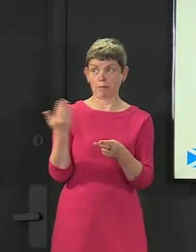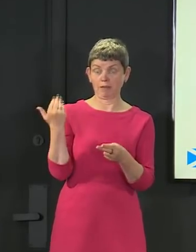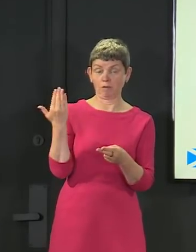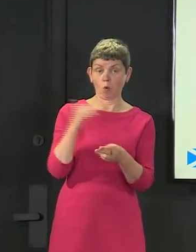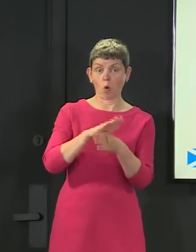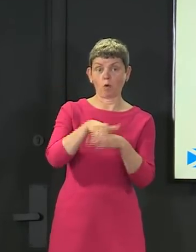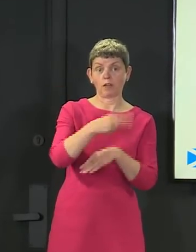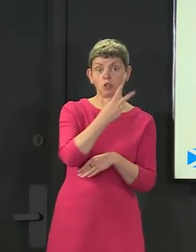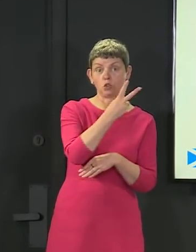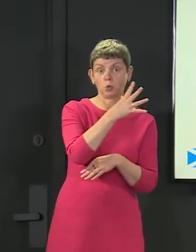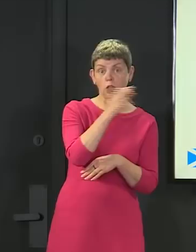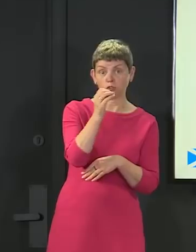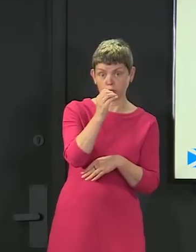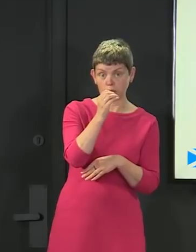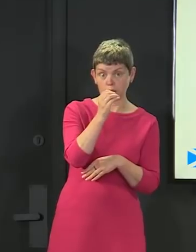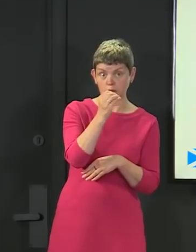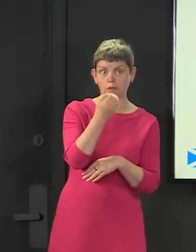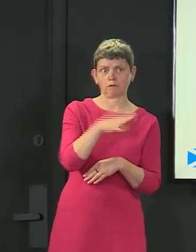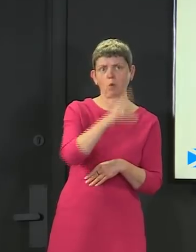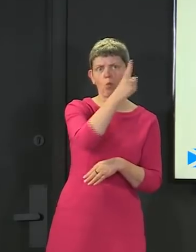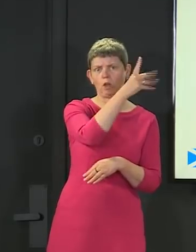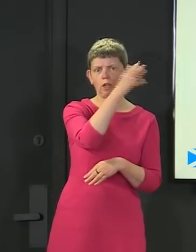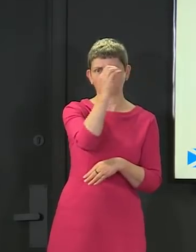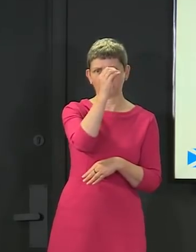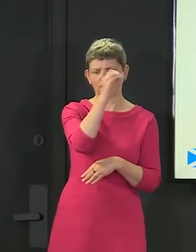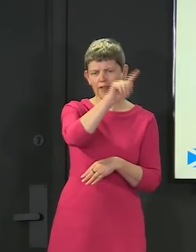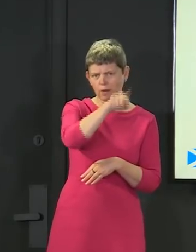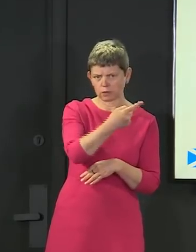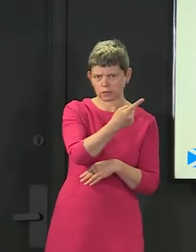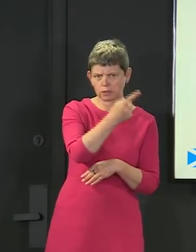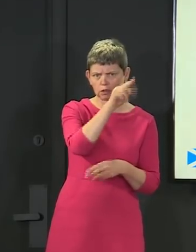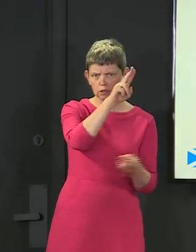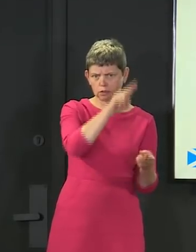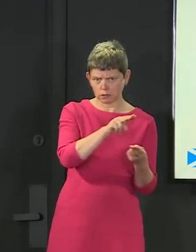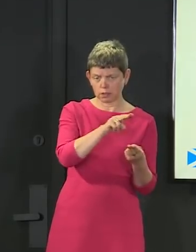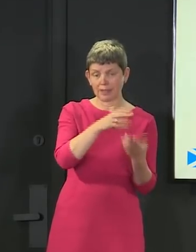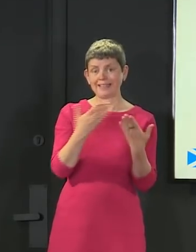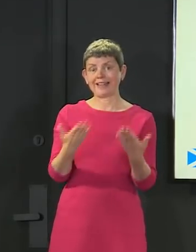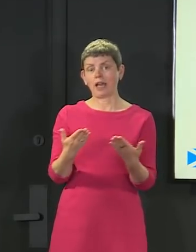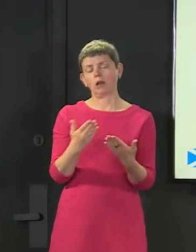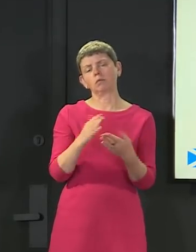uh per a hundred thousand seven day cumulative instance to now just over 100 so we're seeing